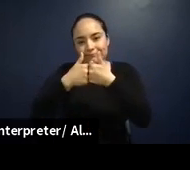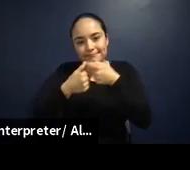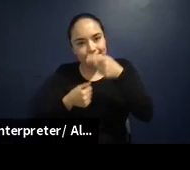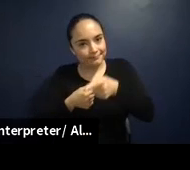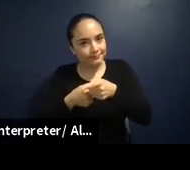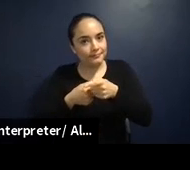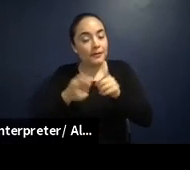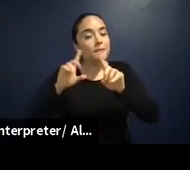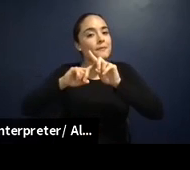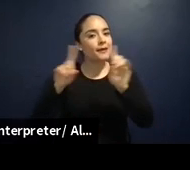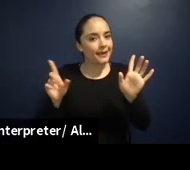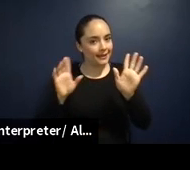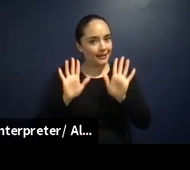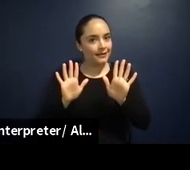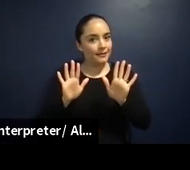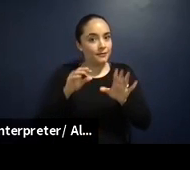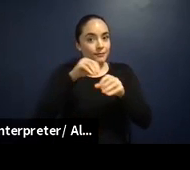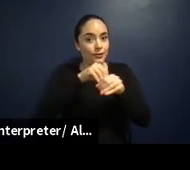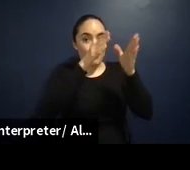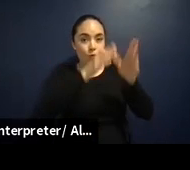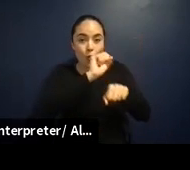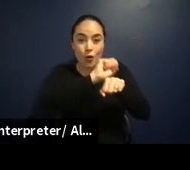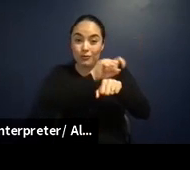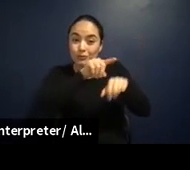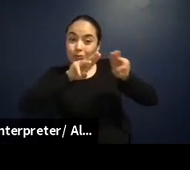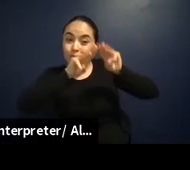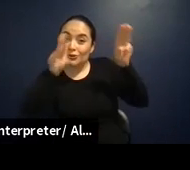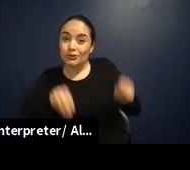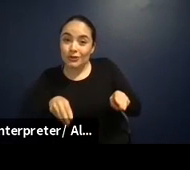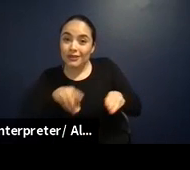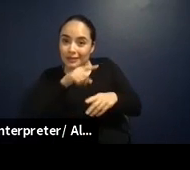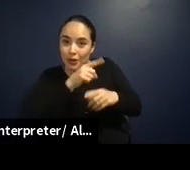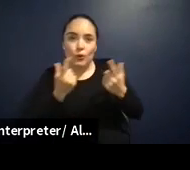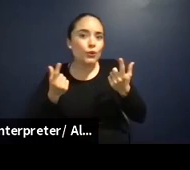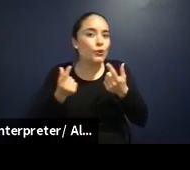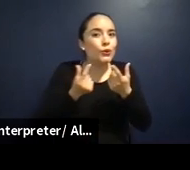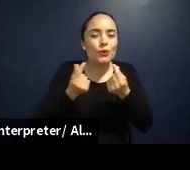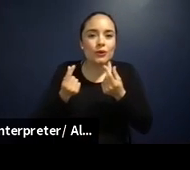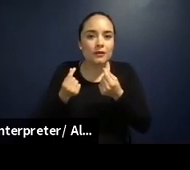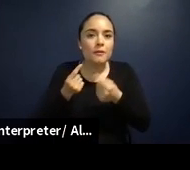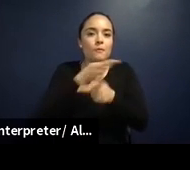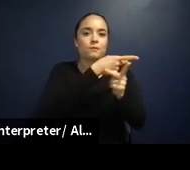decided we were gonna adopt end stone and use it as marble. but, Kim, do you want to talk about how we